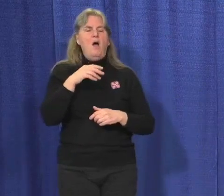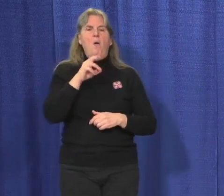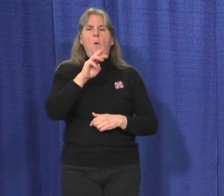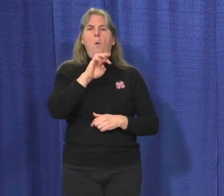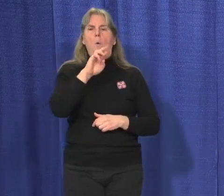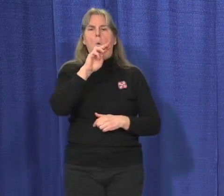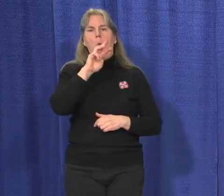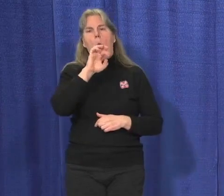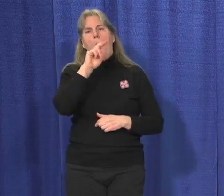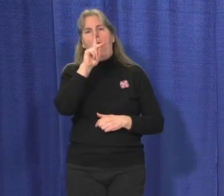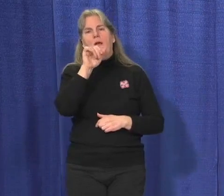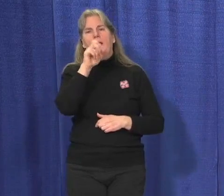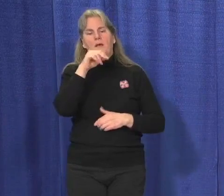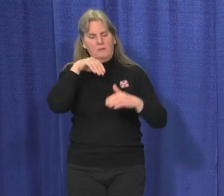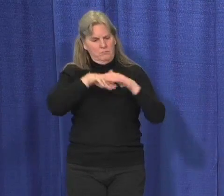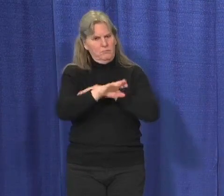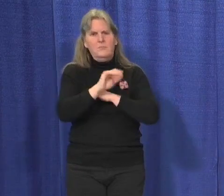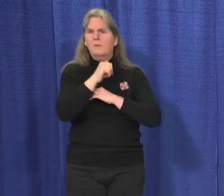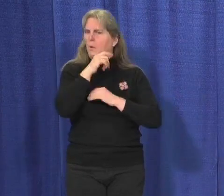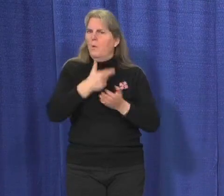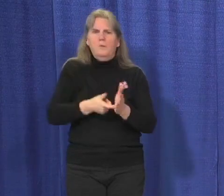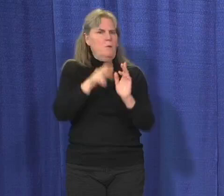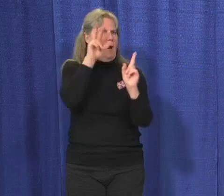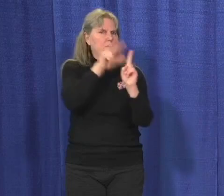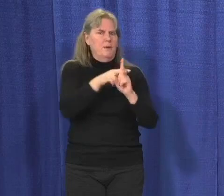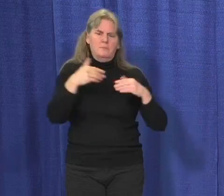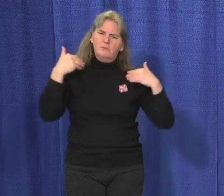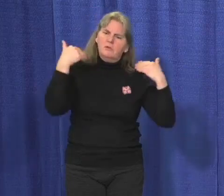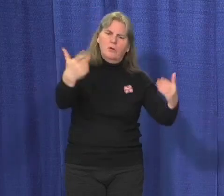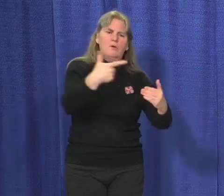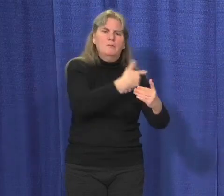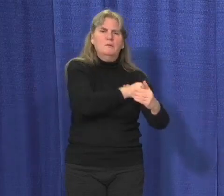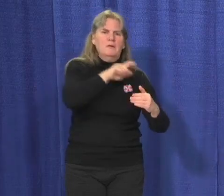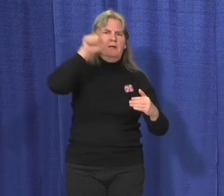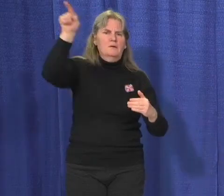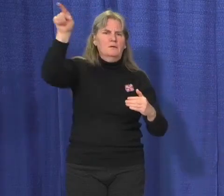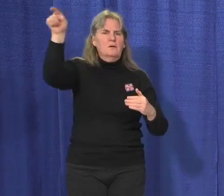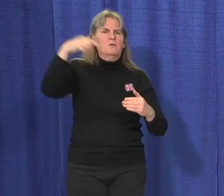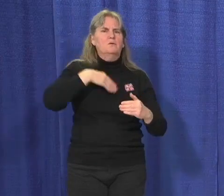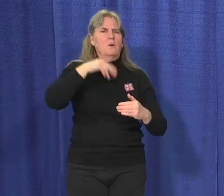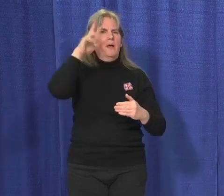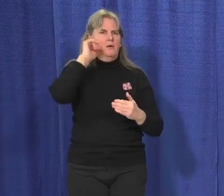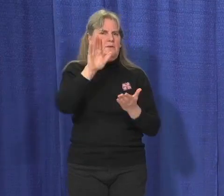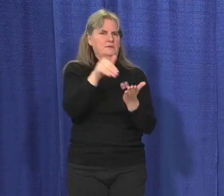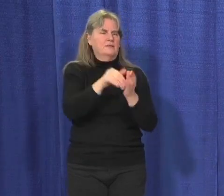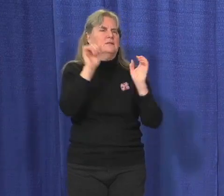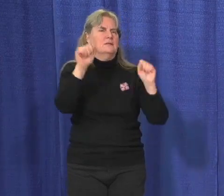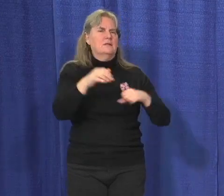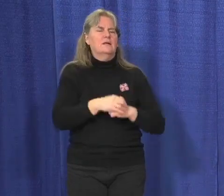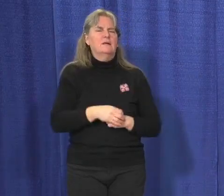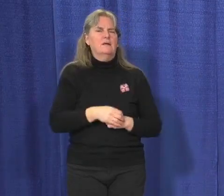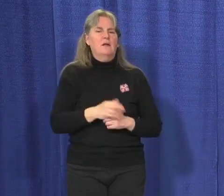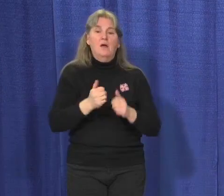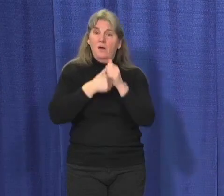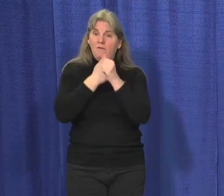appointments are needed. Vaccine and continued adherence to the safe six plus one will